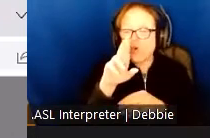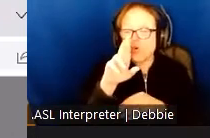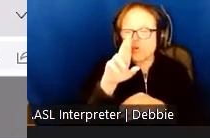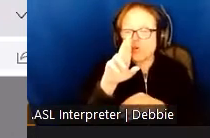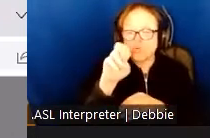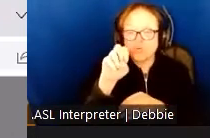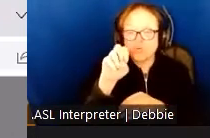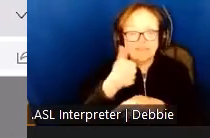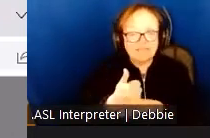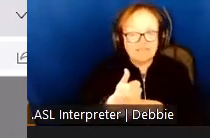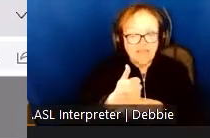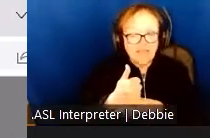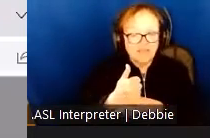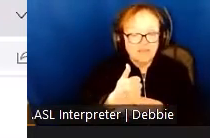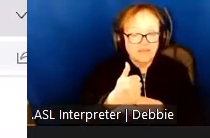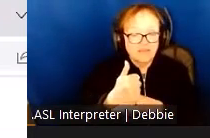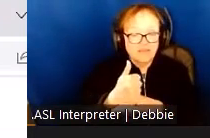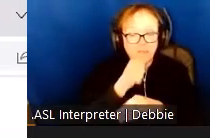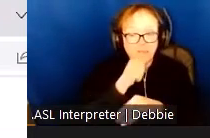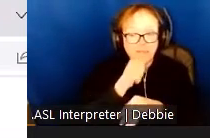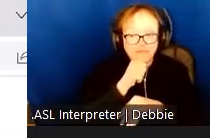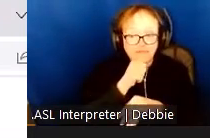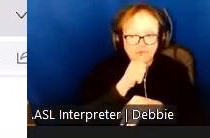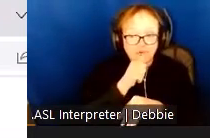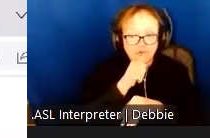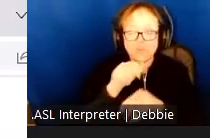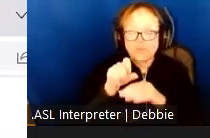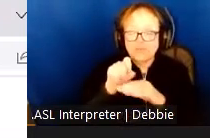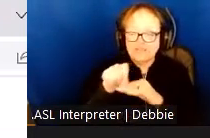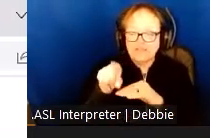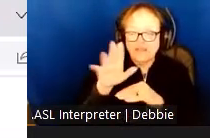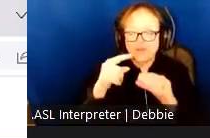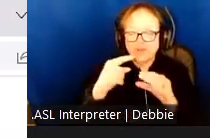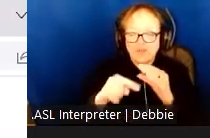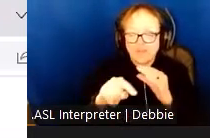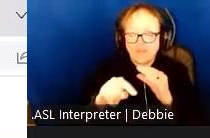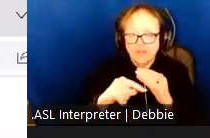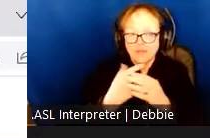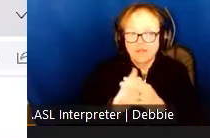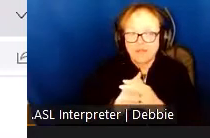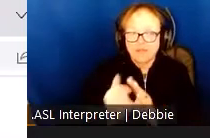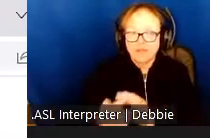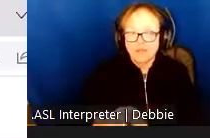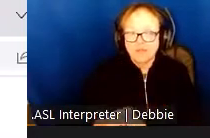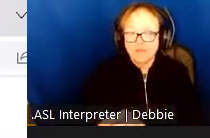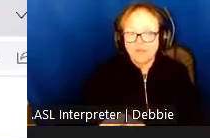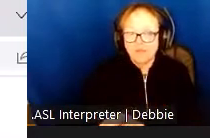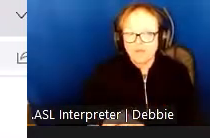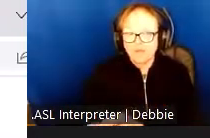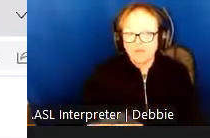the email associated with your account. Keep in mind that this is only the second